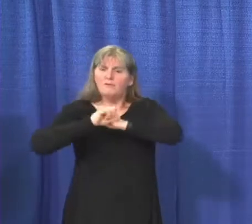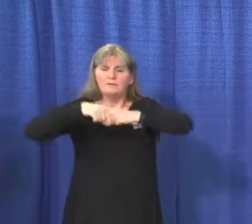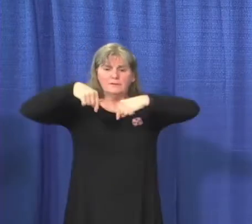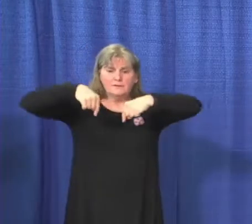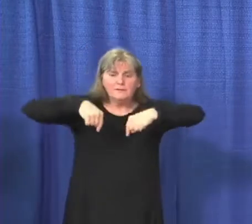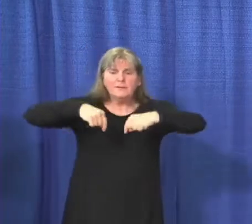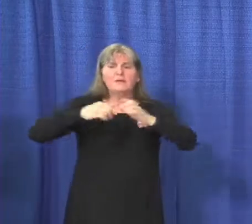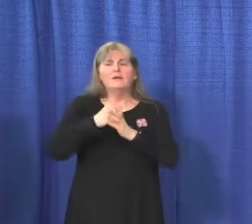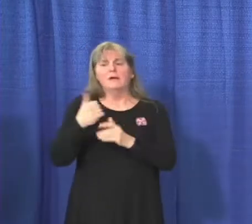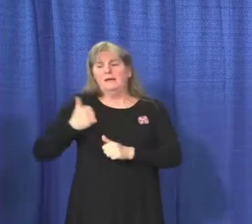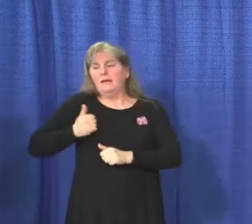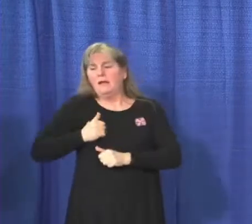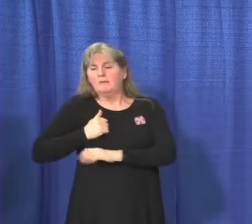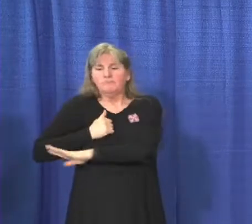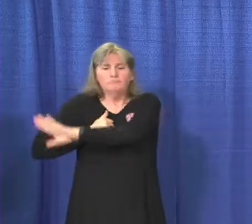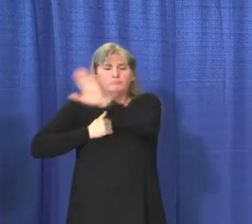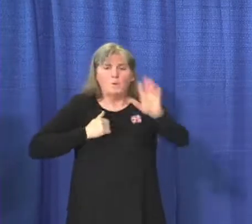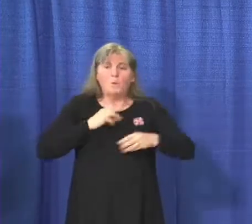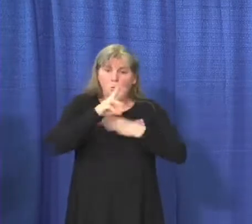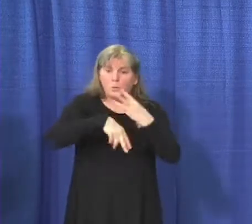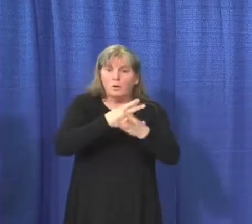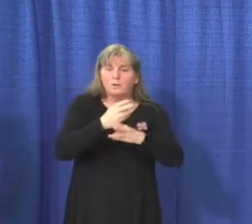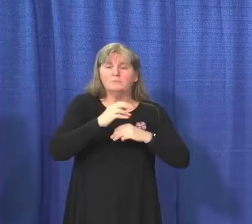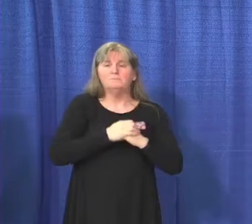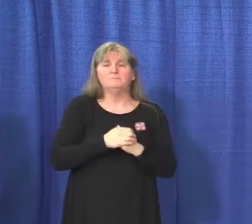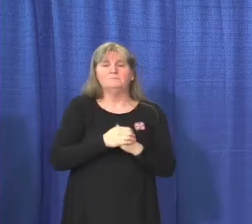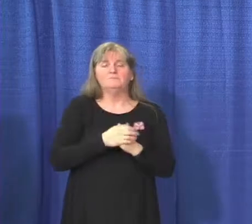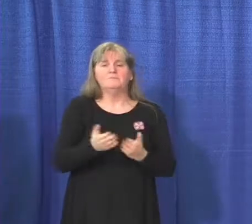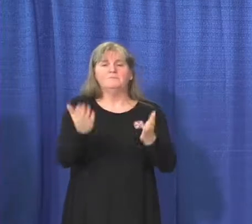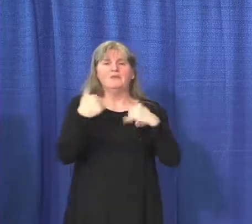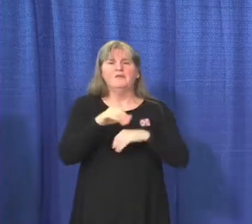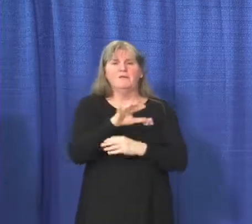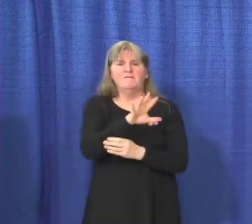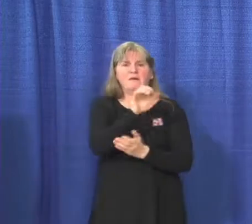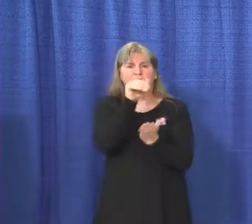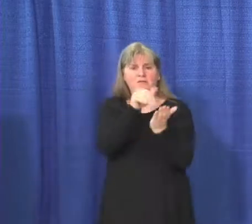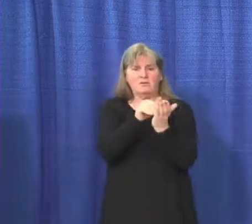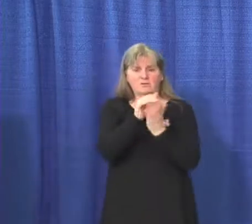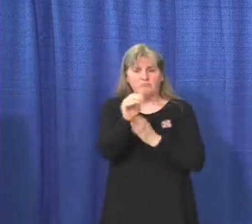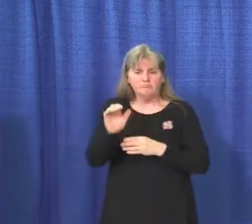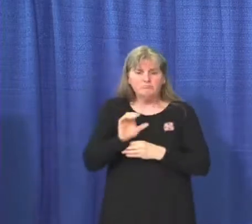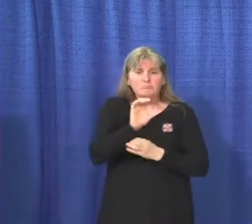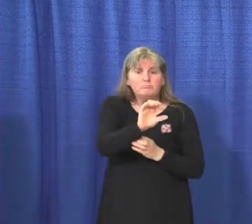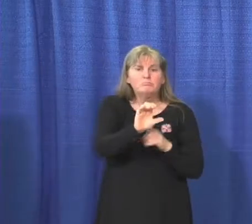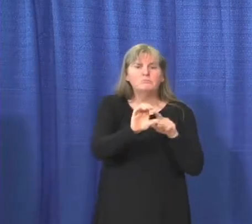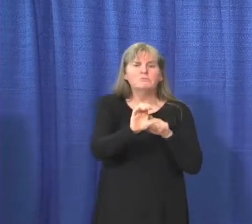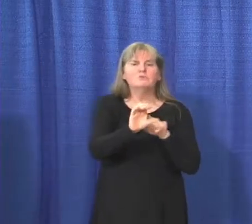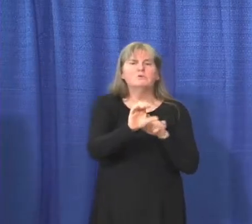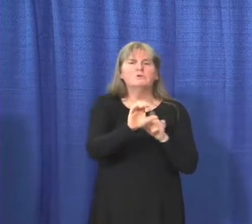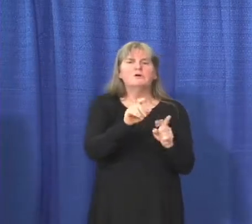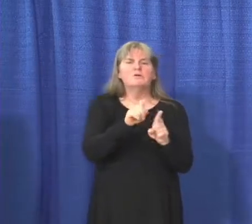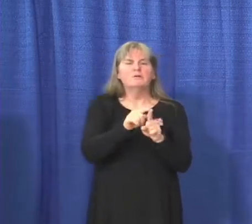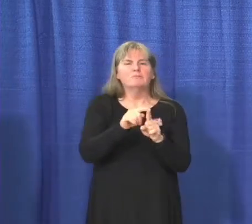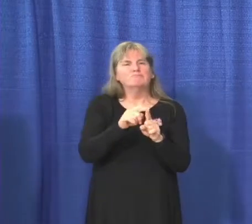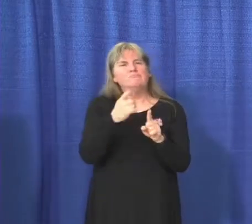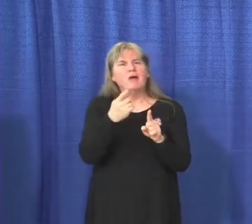And other 500,000 will be invested into innovative place brand or Yukon known as the